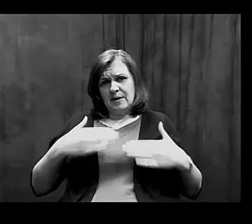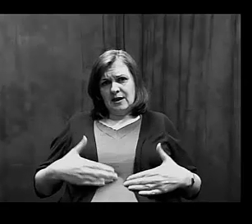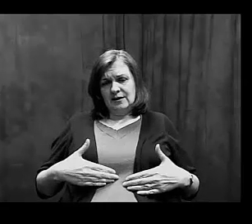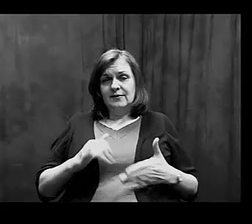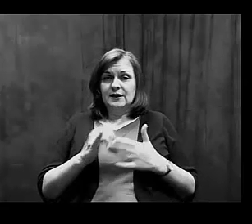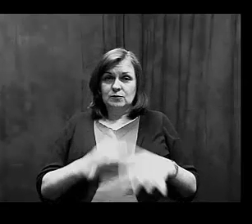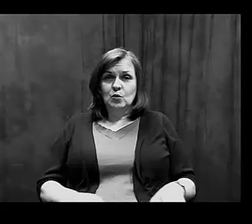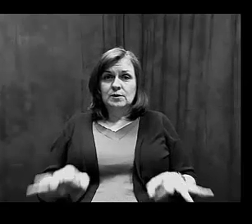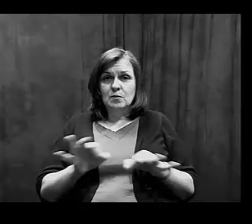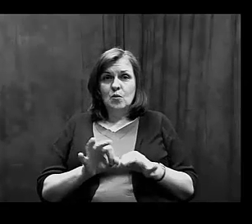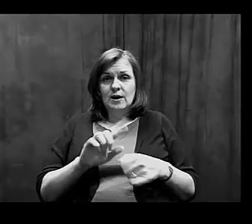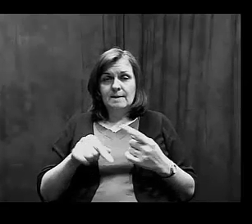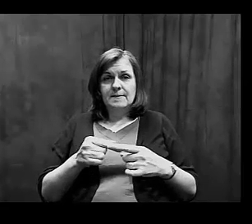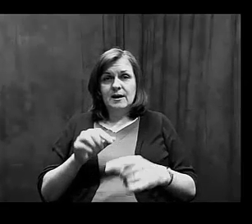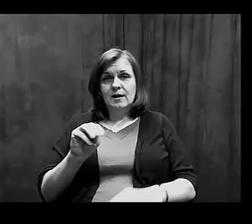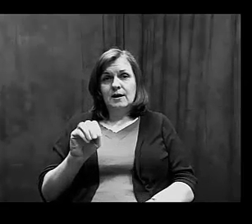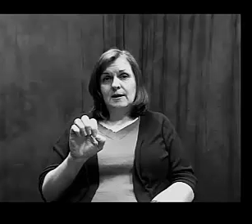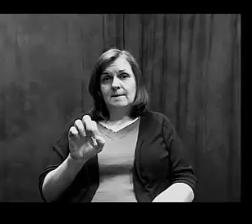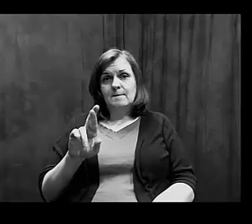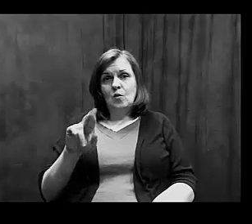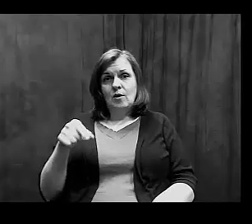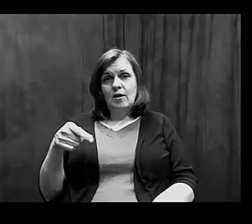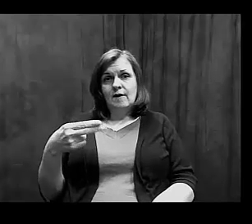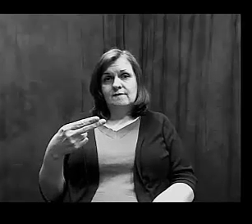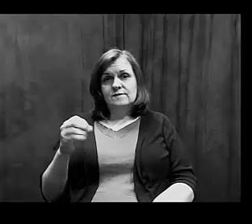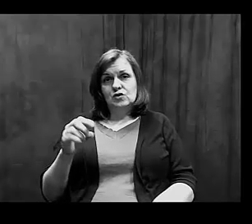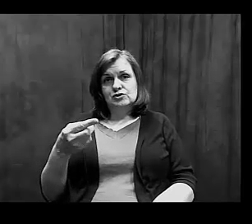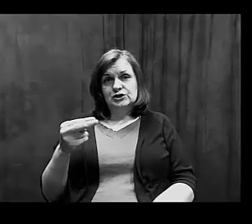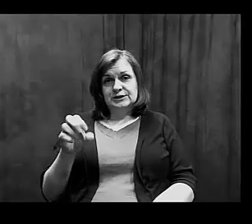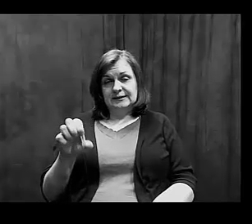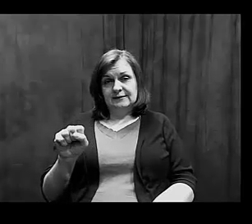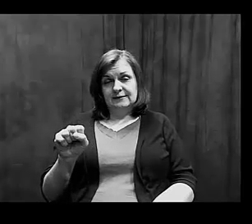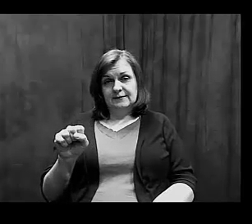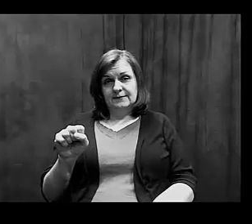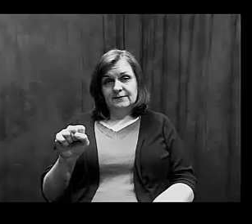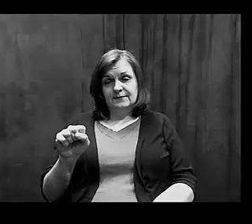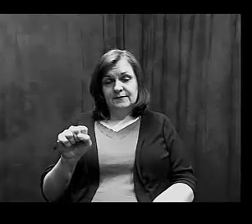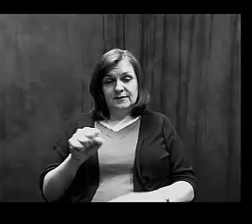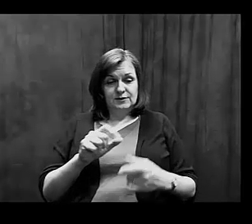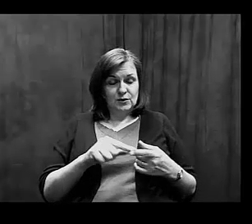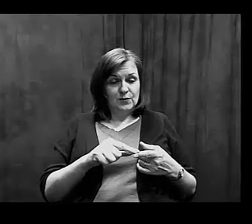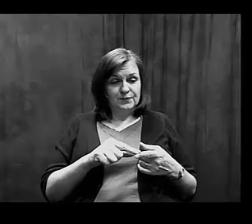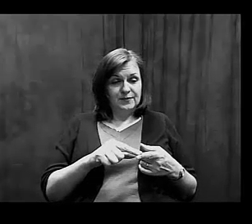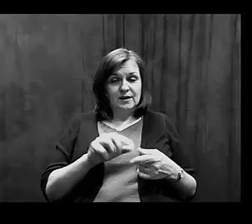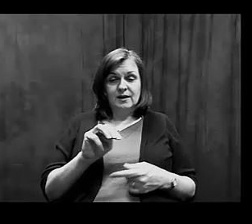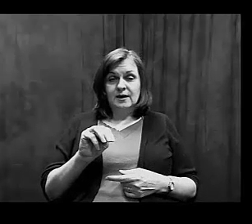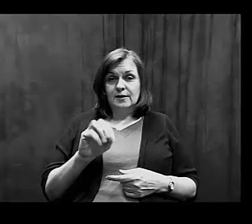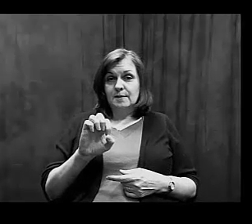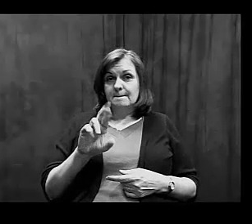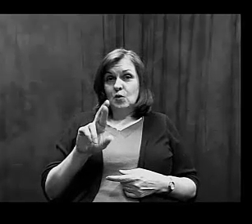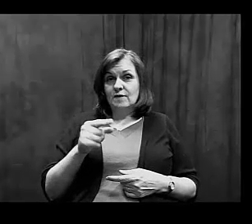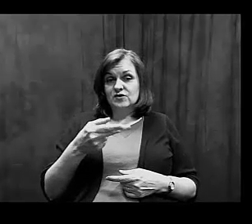we've got to illicit change with the morphogens but we also have to think about the fact that